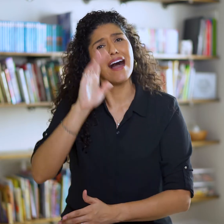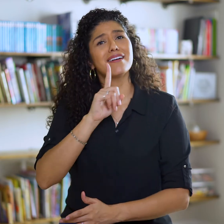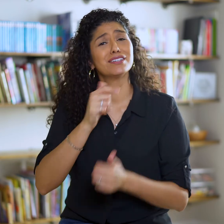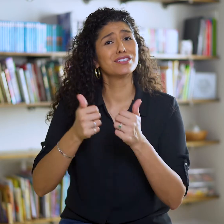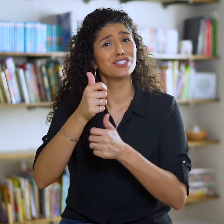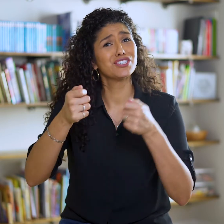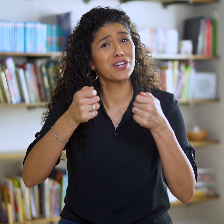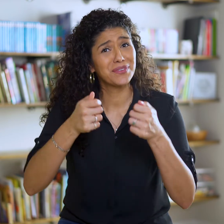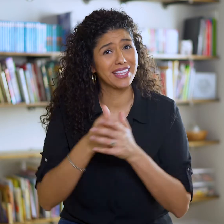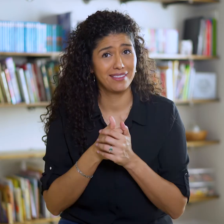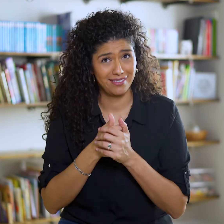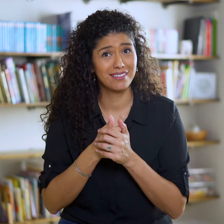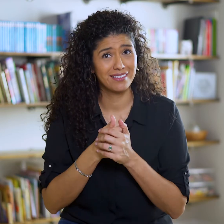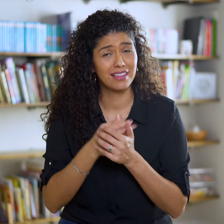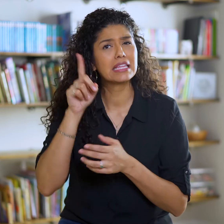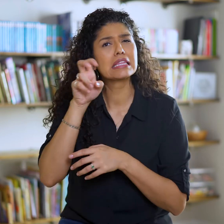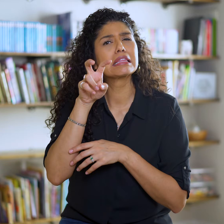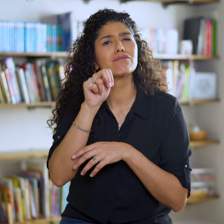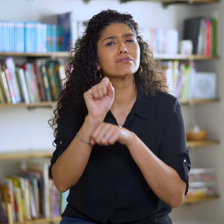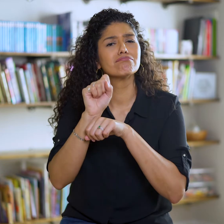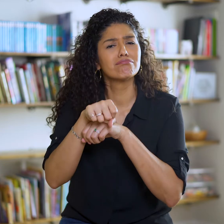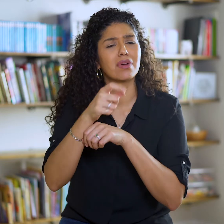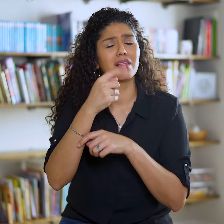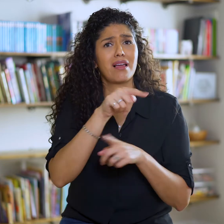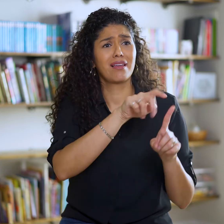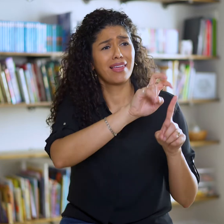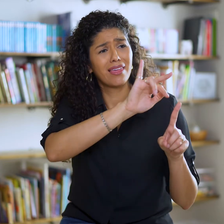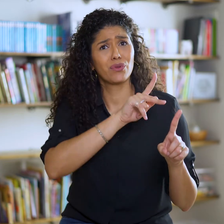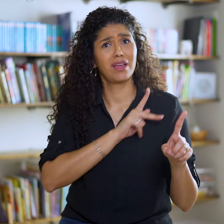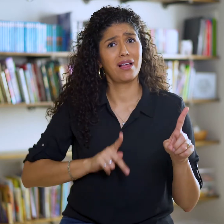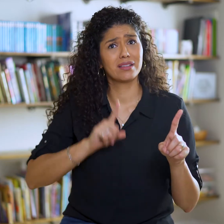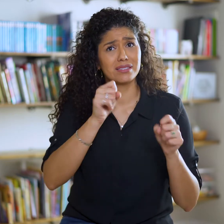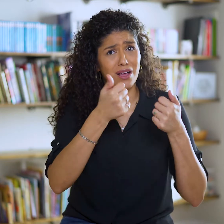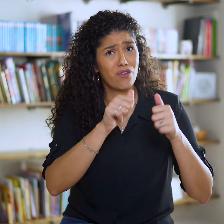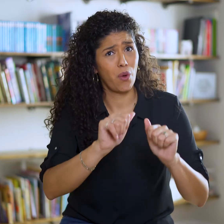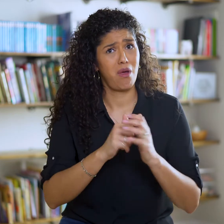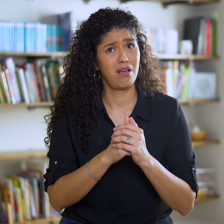God is sovereign, even over the efforts of an evil king.